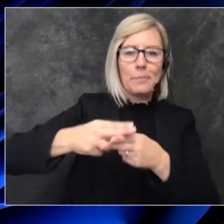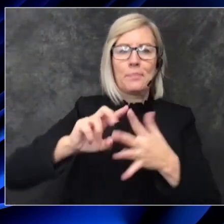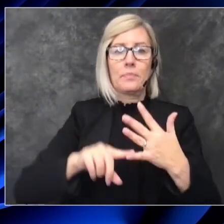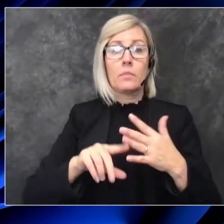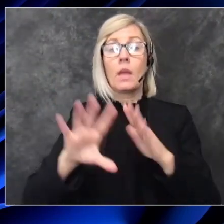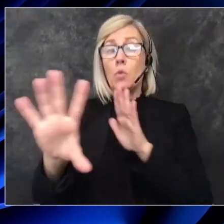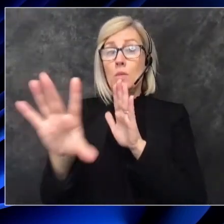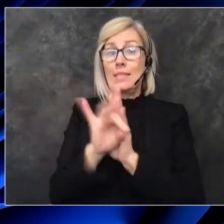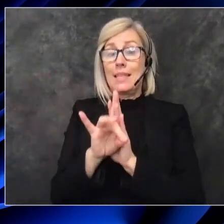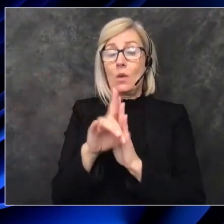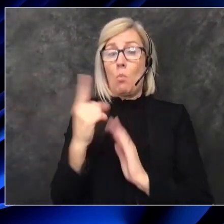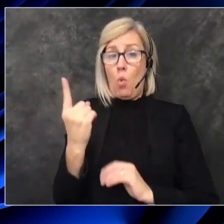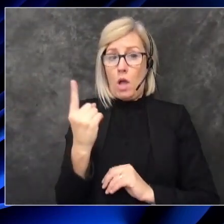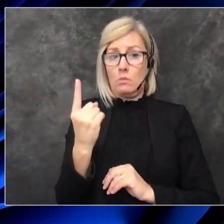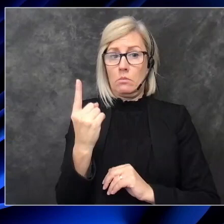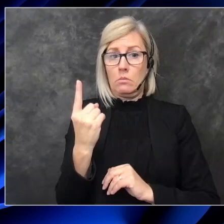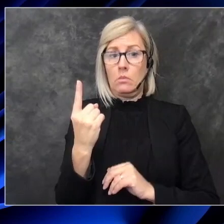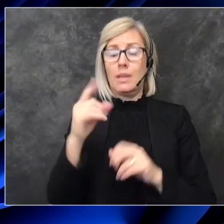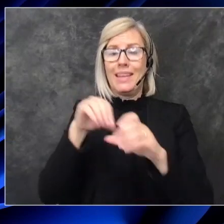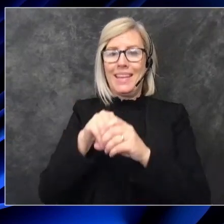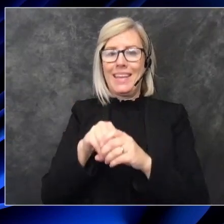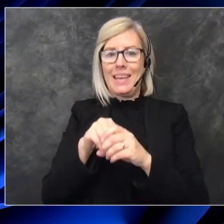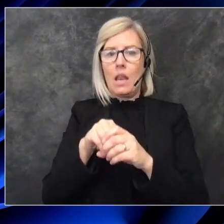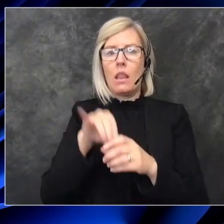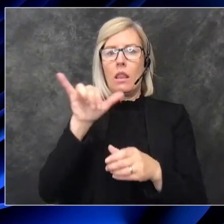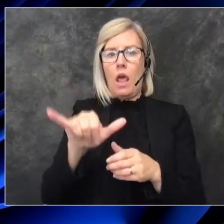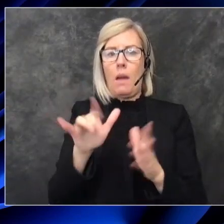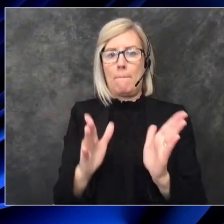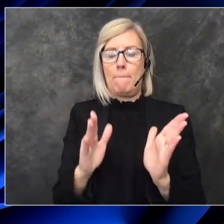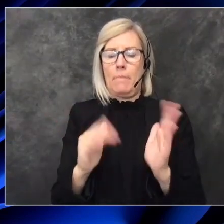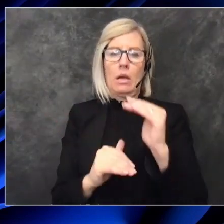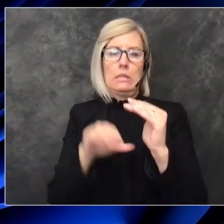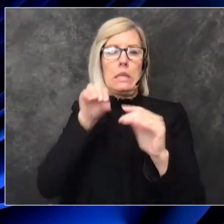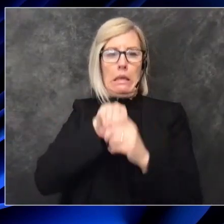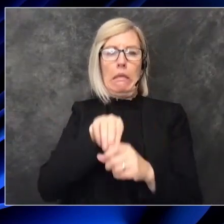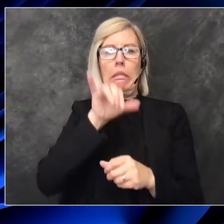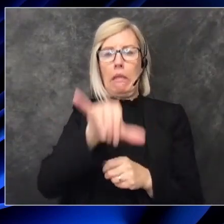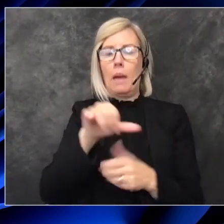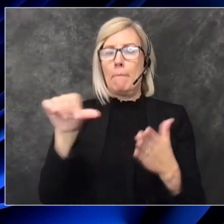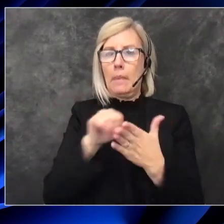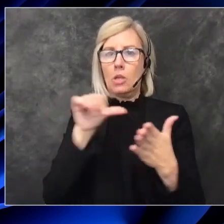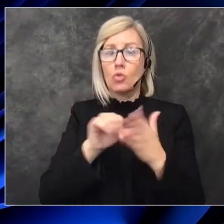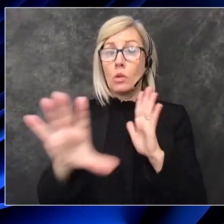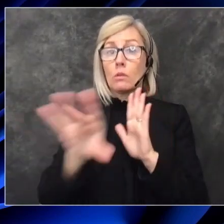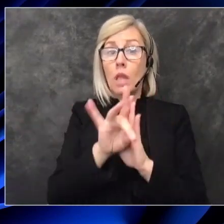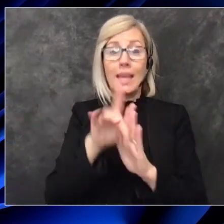box inside of this particular page, we can select it and it doesn't apply until we click apply.